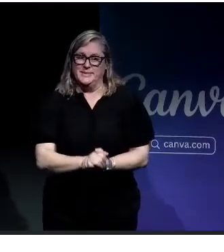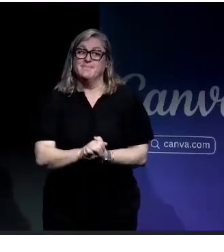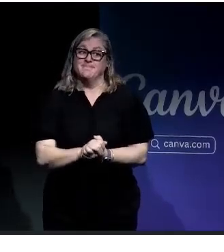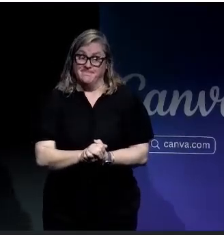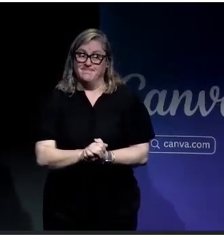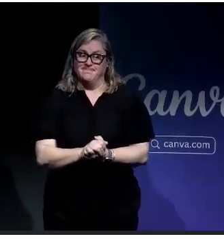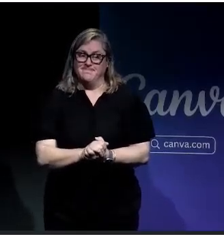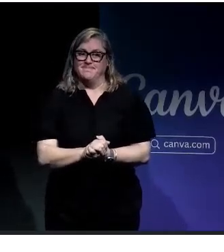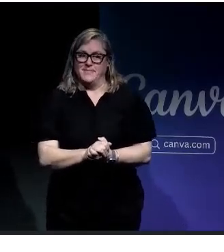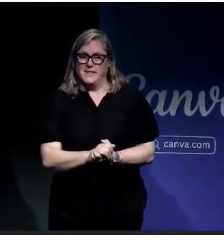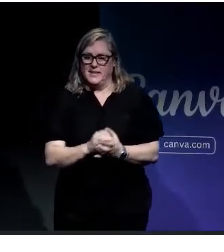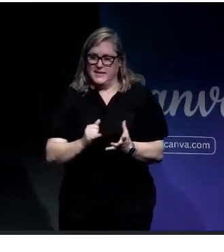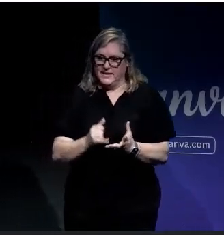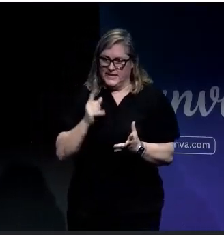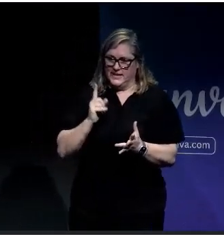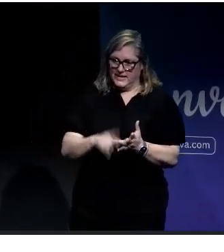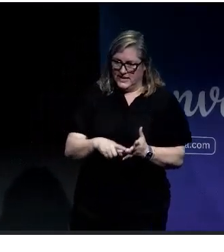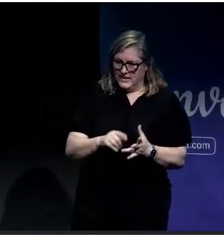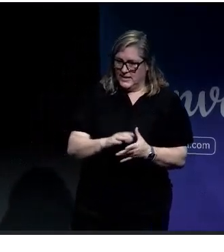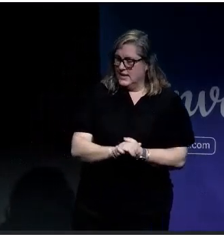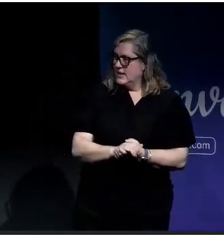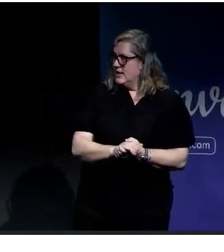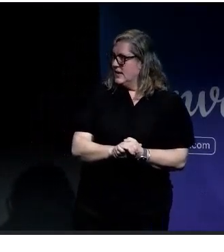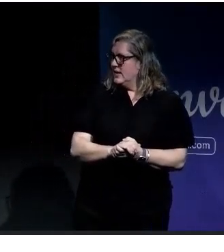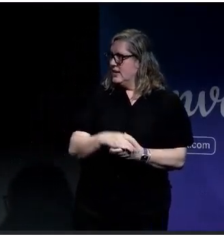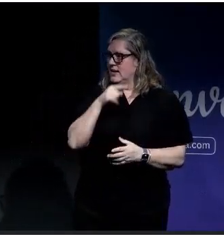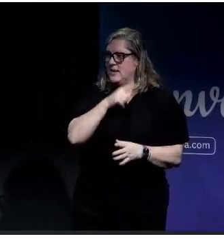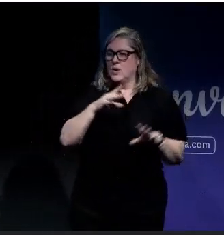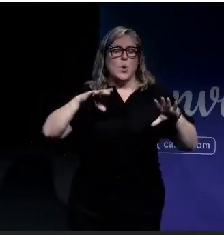So firstly, uh, what is an automated testing tool?